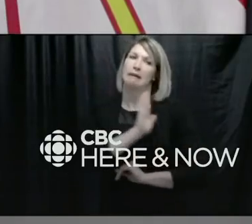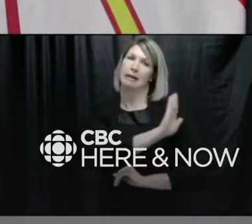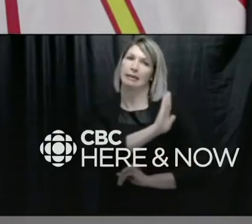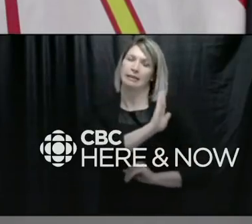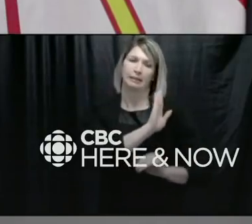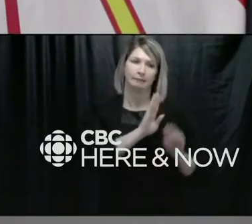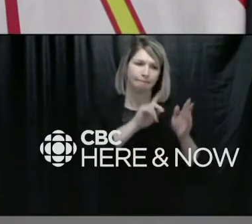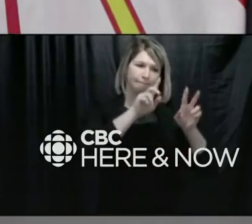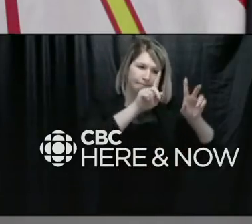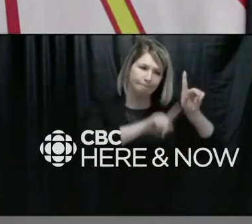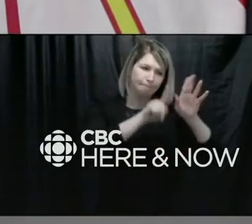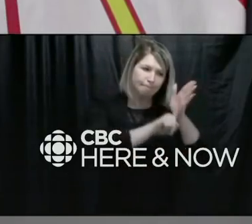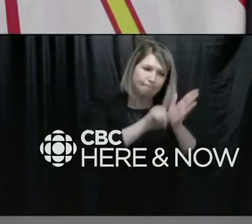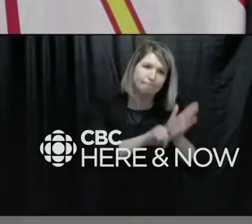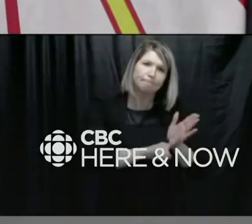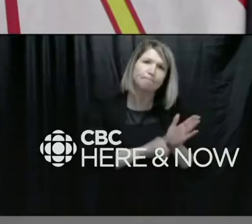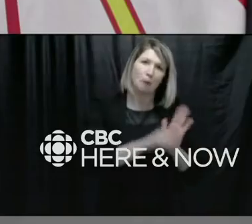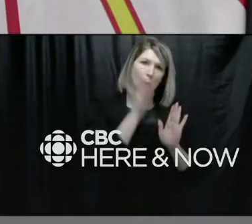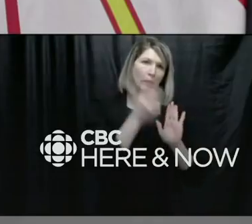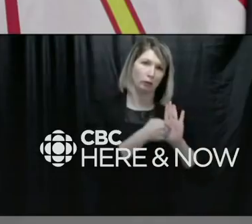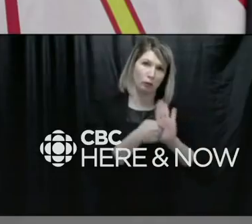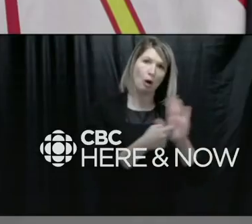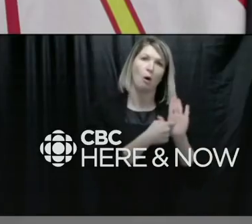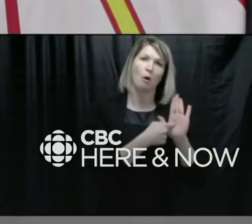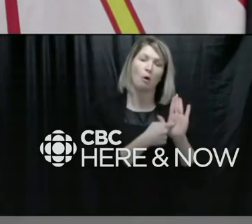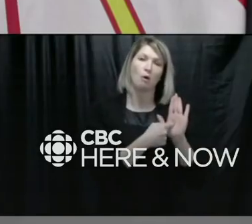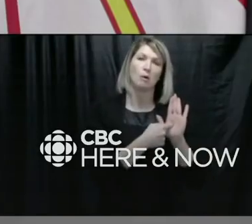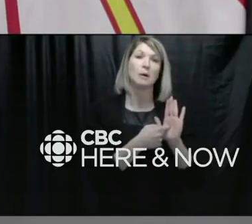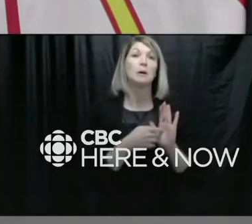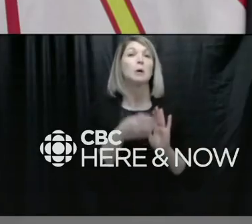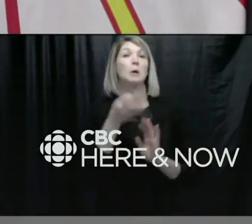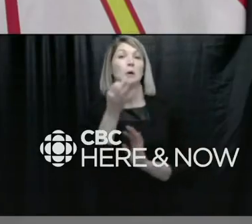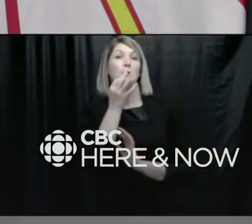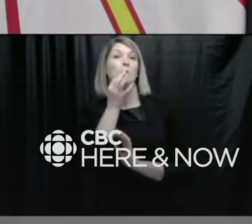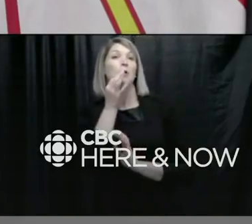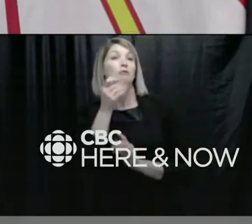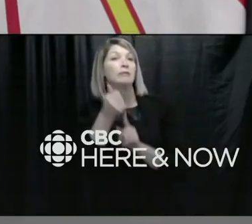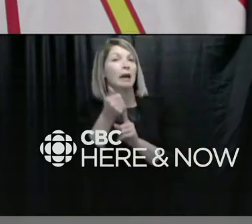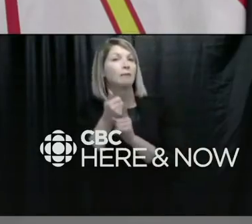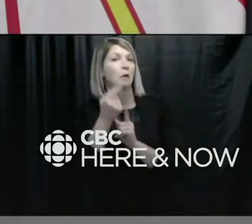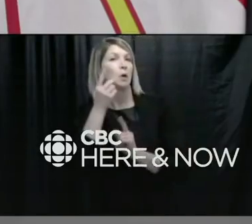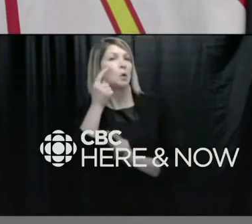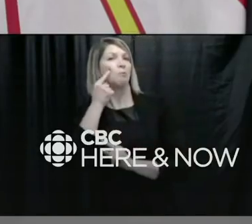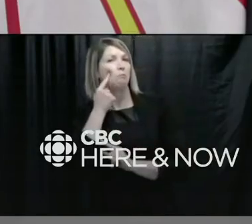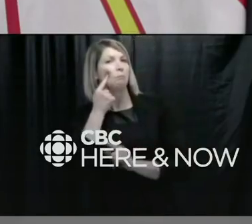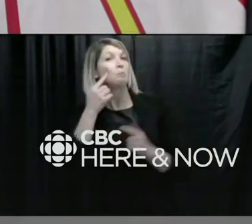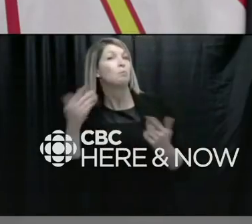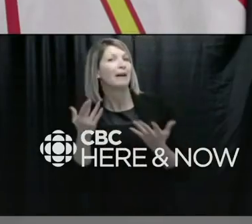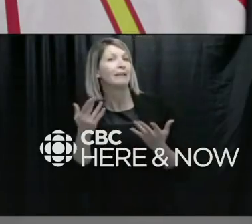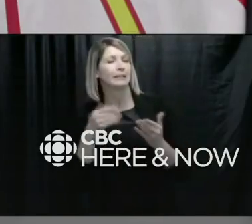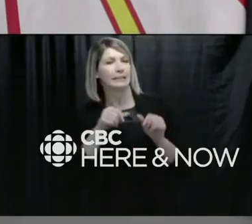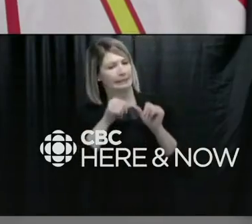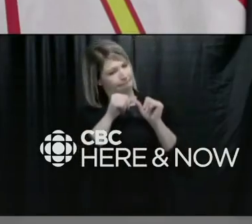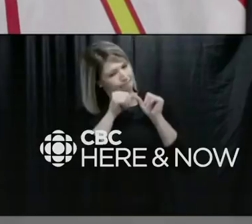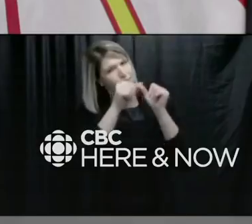TEAM'S WORK. AS YOU WILL SOON SEE, DR. RAMEN'S PRESENTATION WE